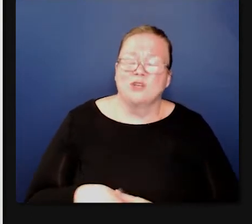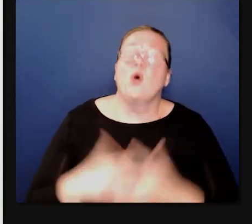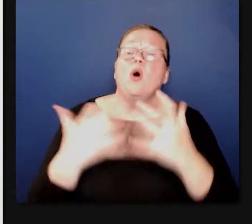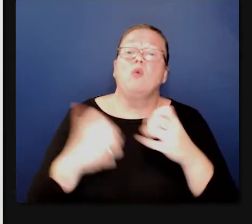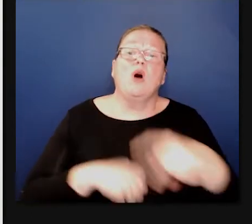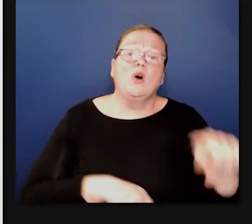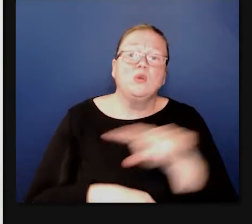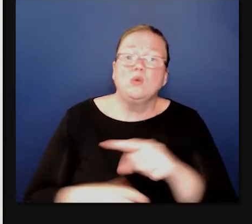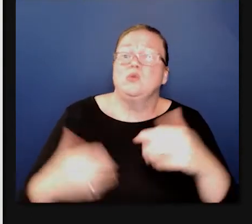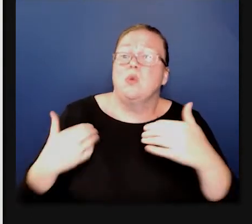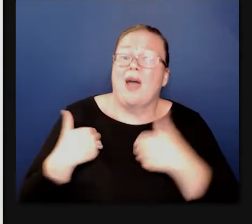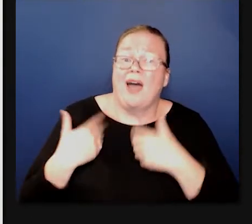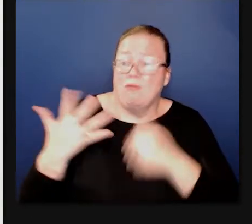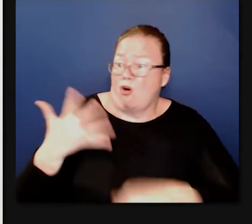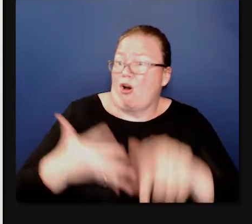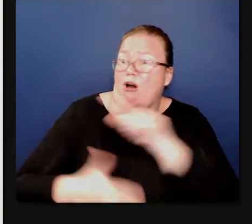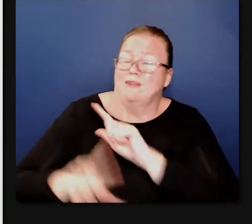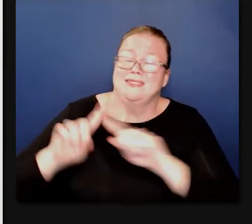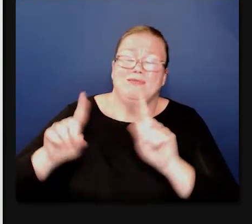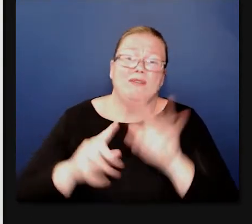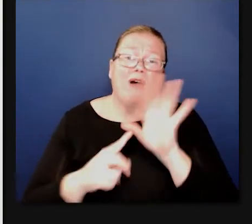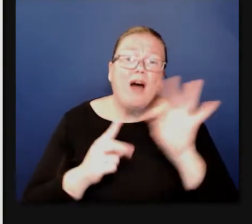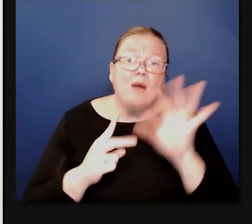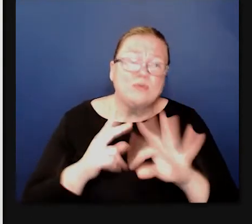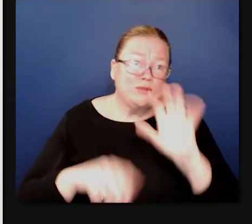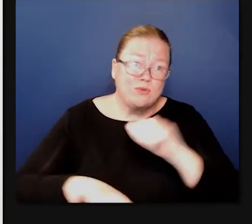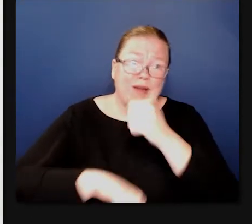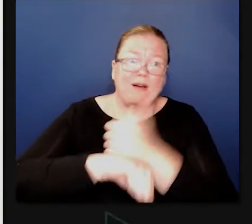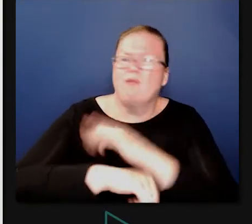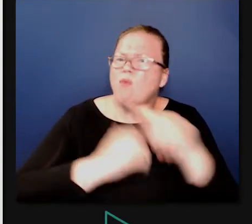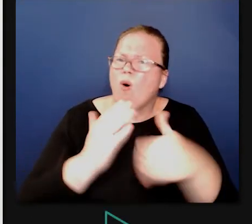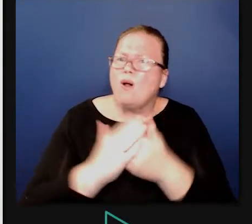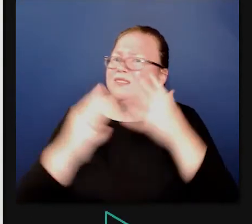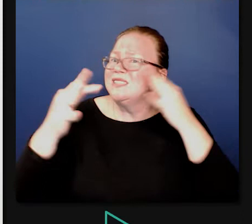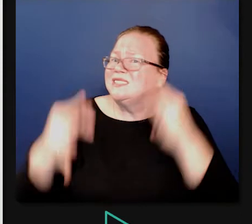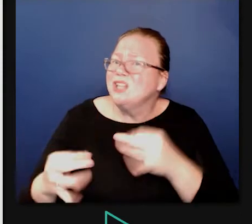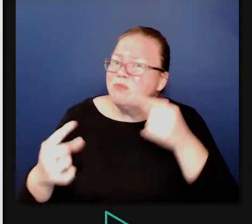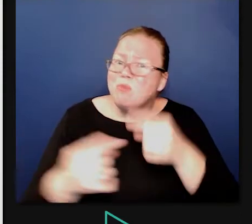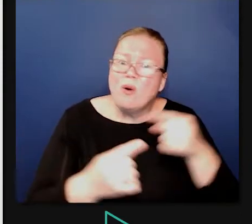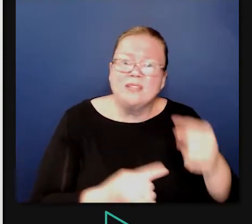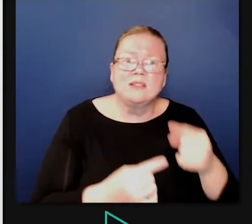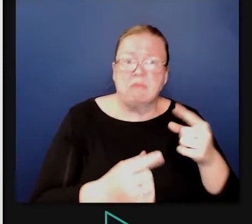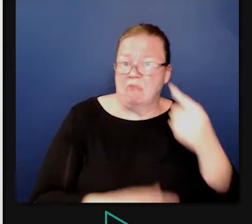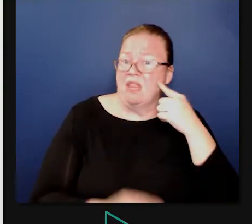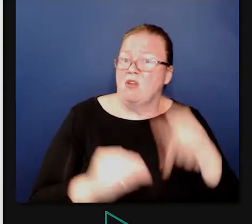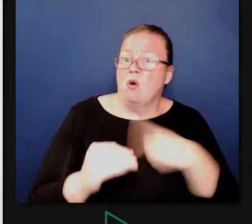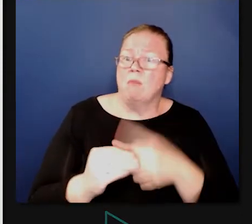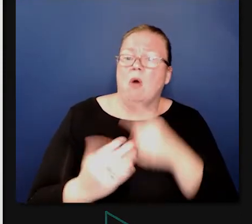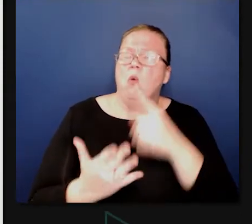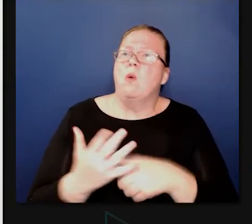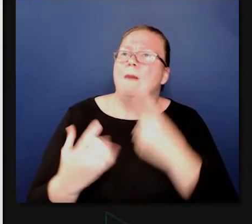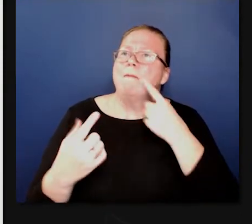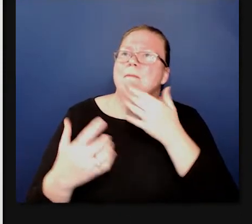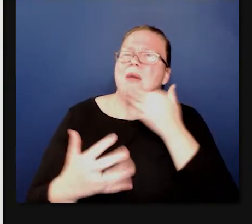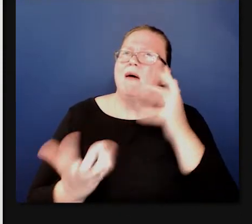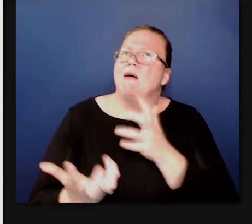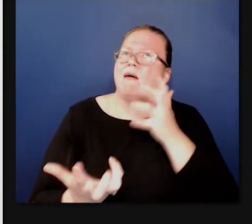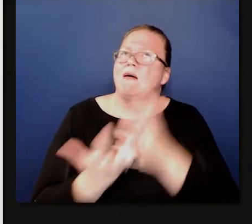We want you to have all of these different options to create so that all of these decision points, all you need to think about is what works best for your game,